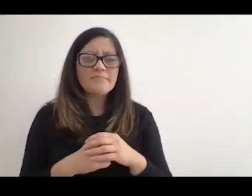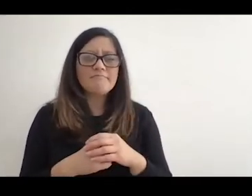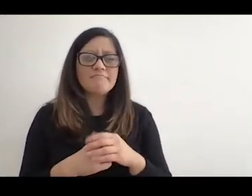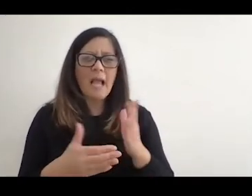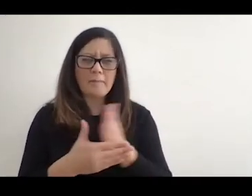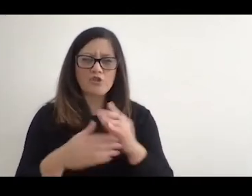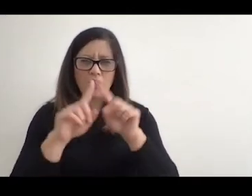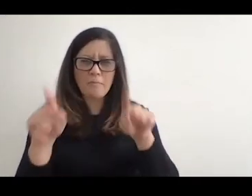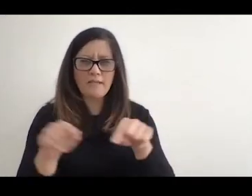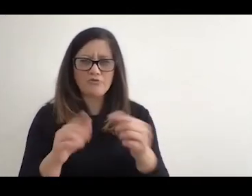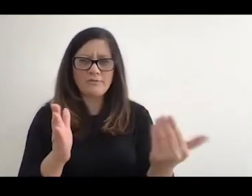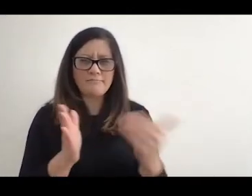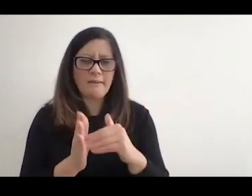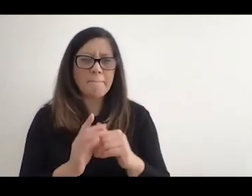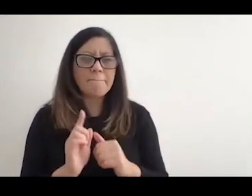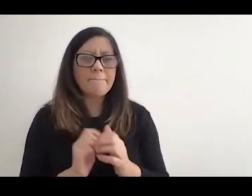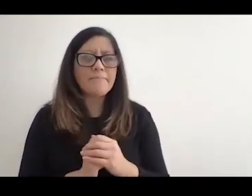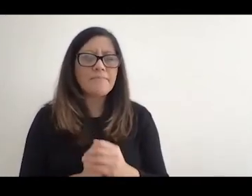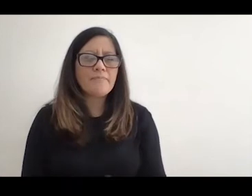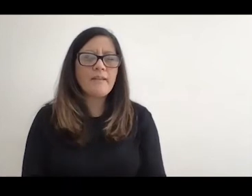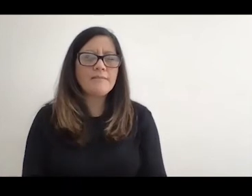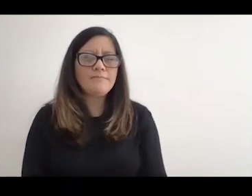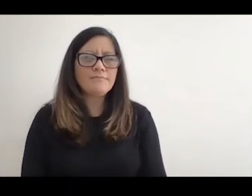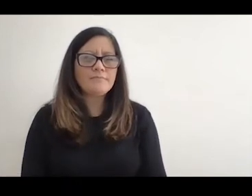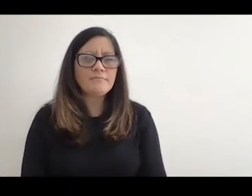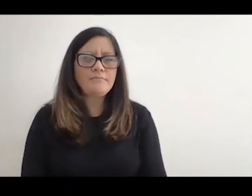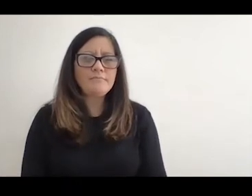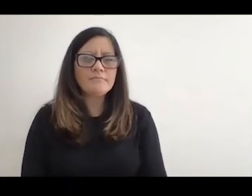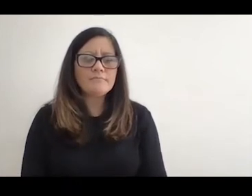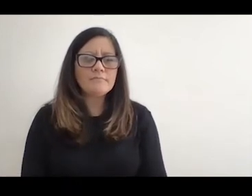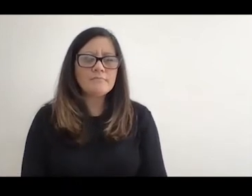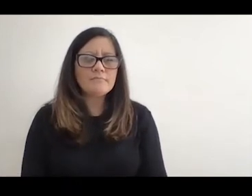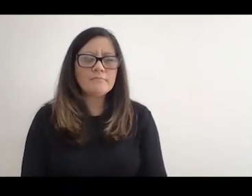Really quick guys get back to this for you.